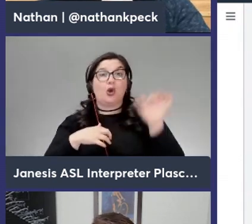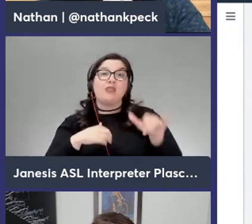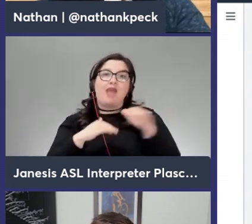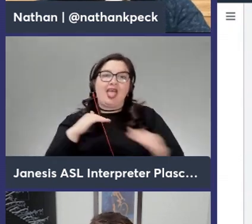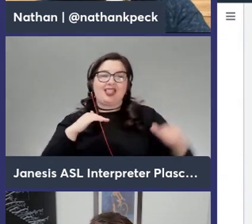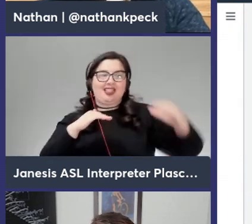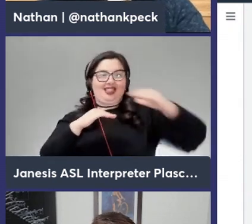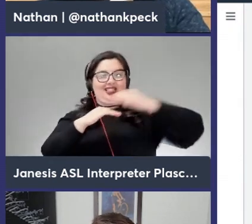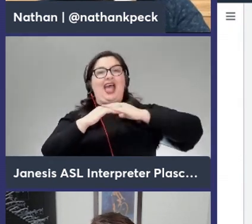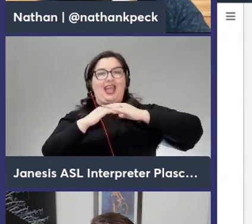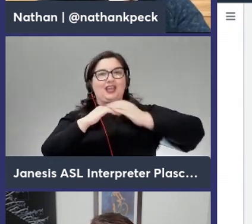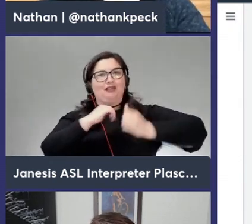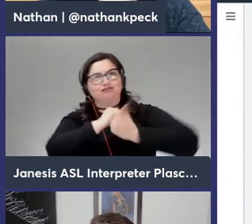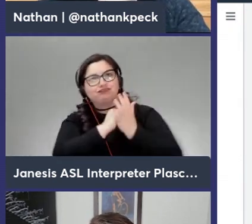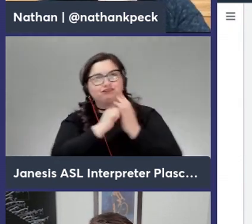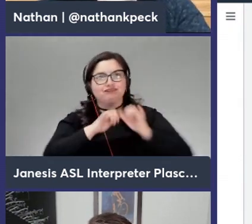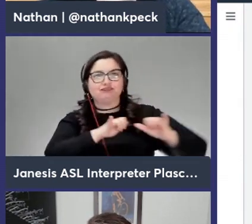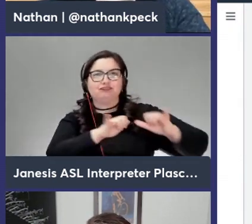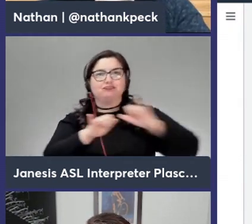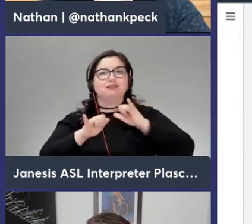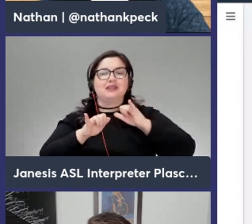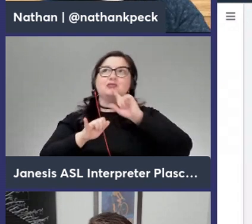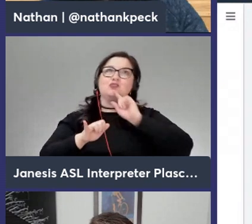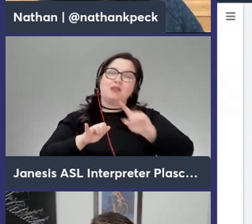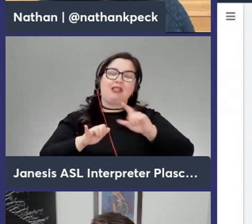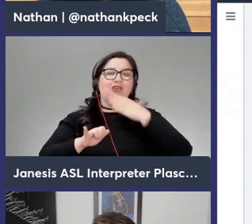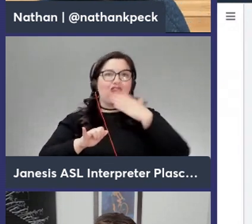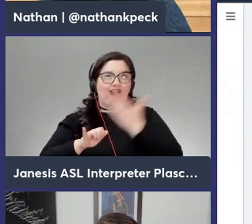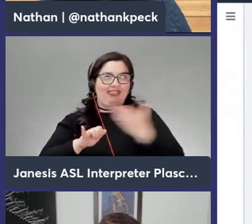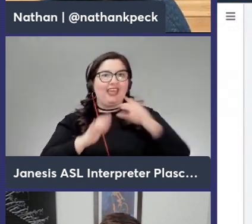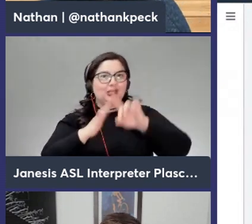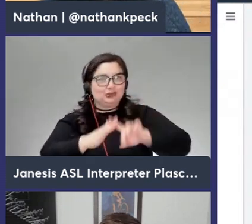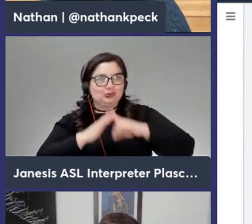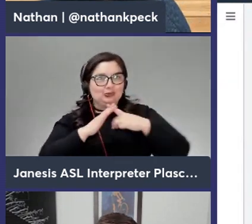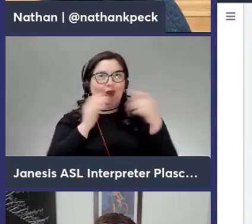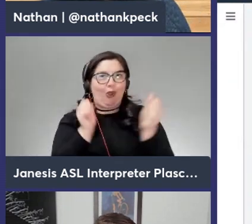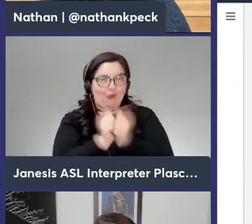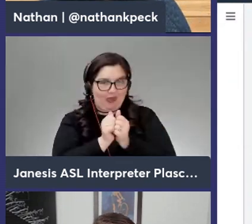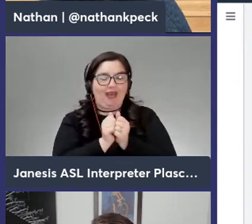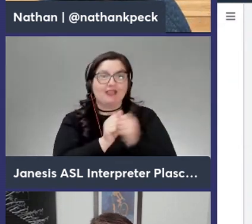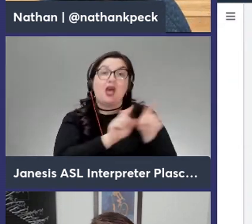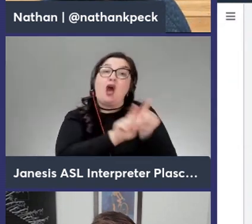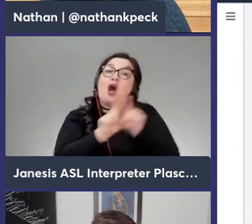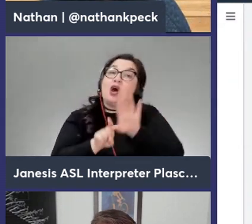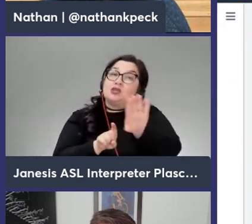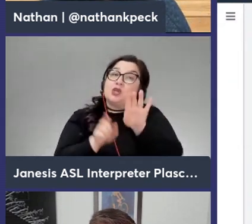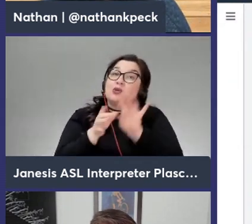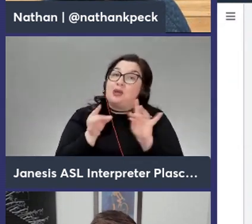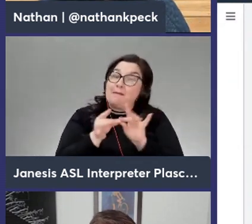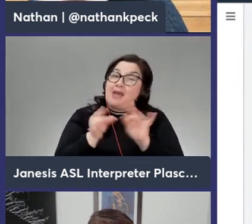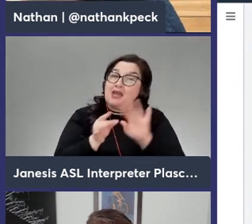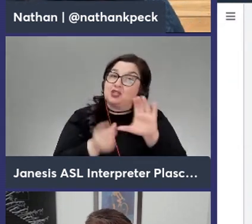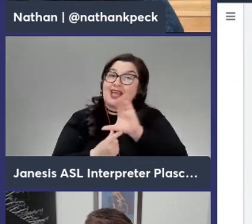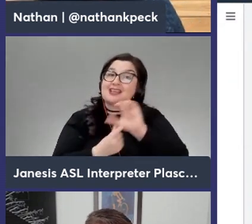is a really good thing to start with. It's also, it should be mentioned, that CloudFront's also specifically designed